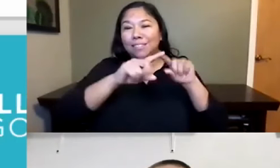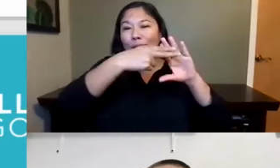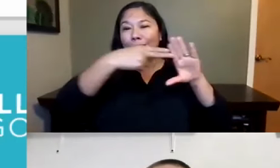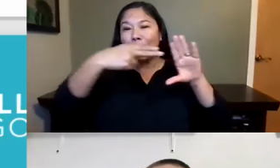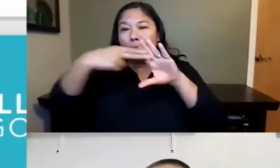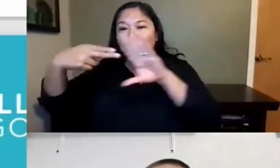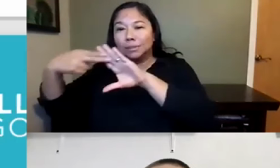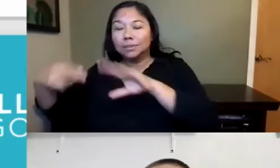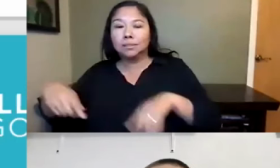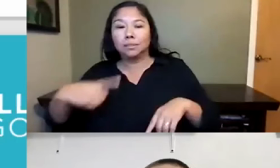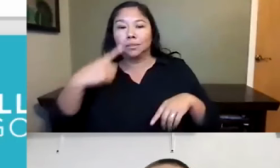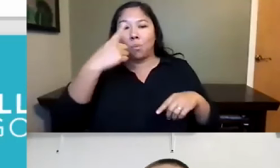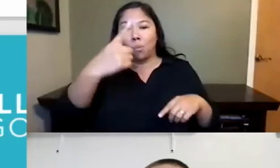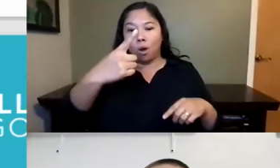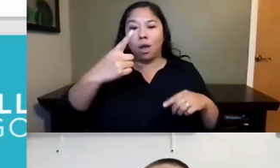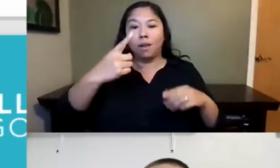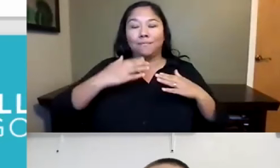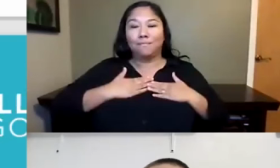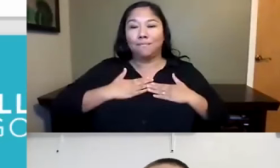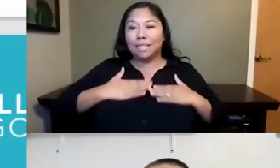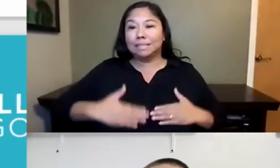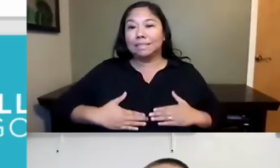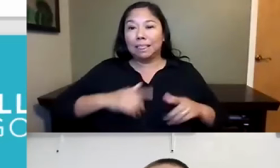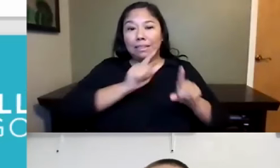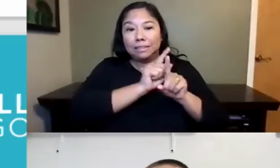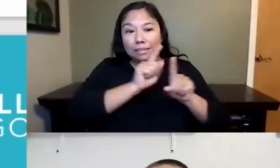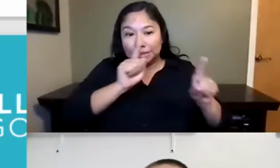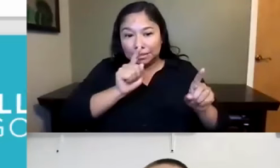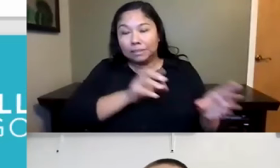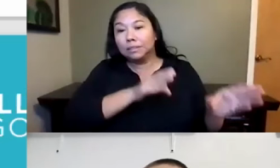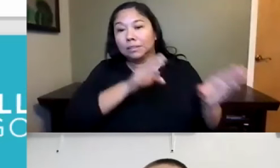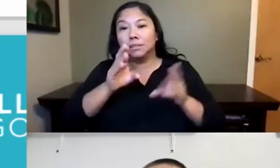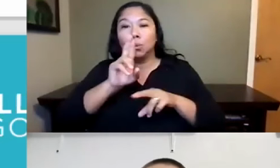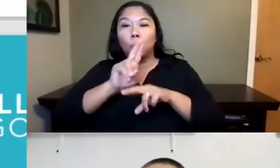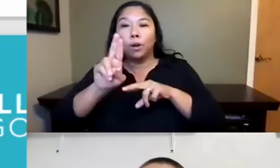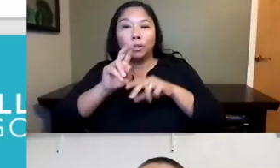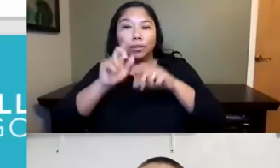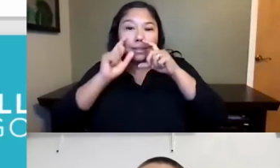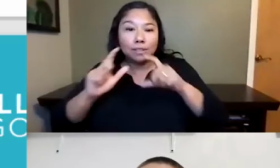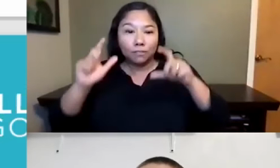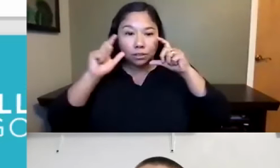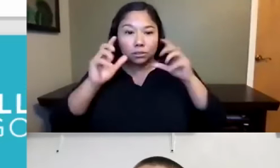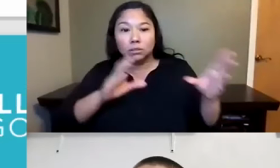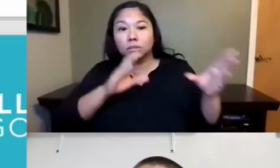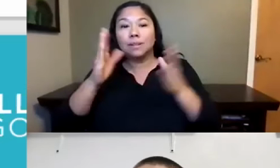physically distancing, wearing a face covering, handwashing, hand sanitizing with at least 60%